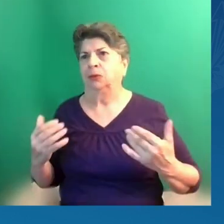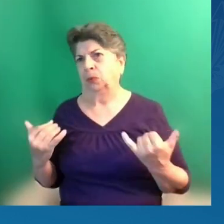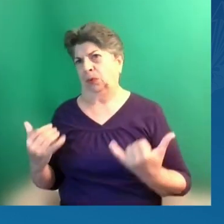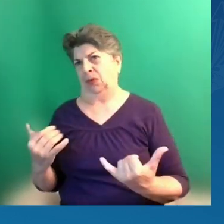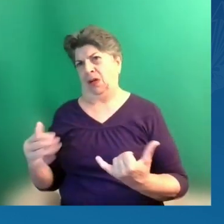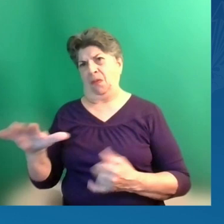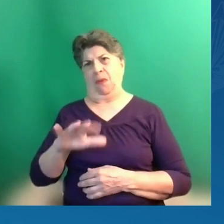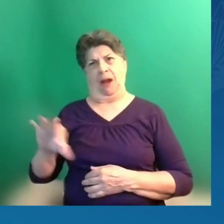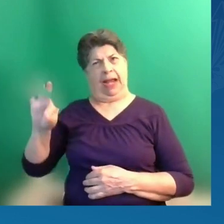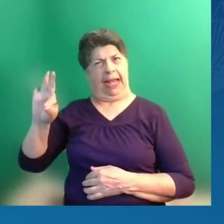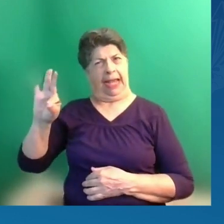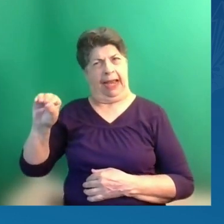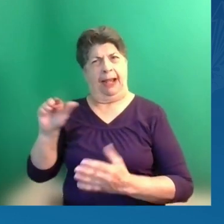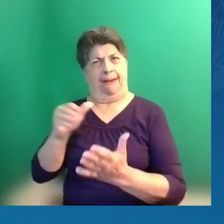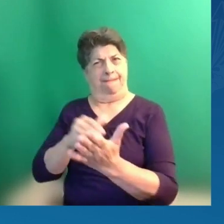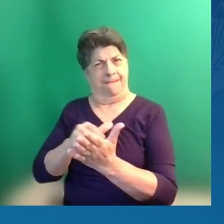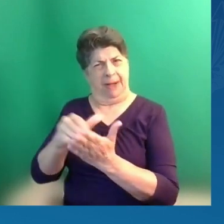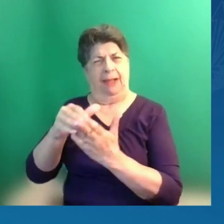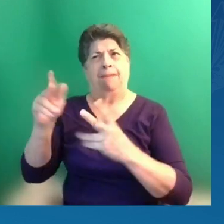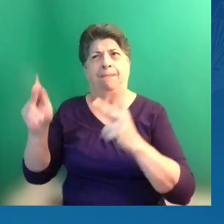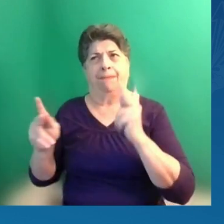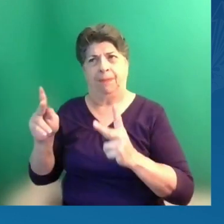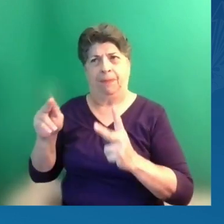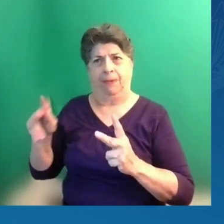And the start of summer is still weeks away.